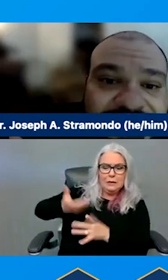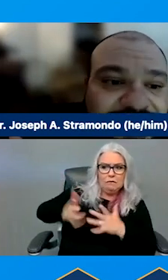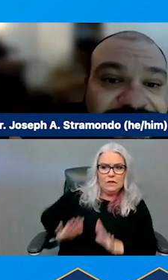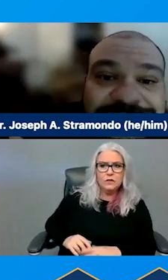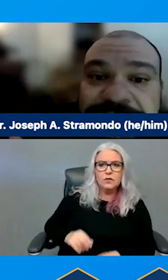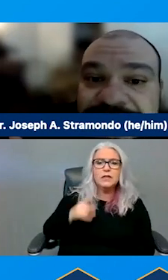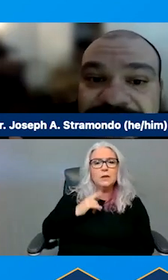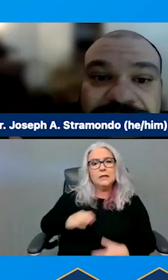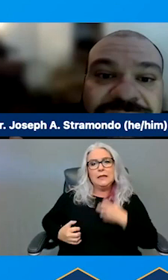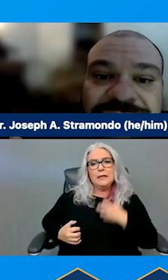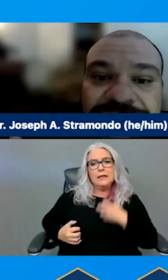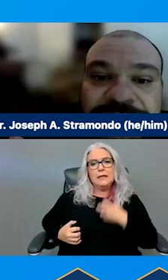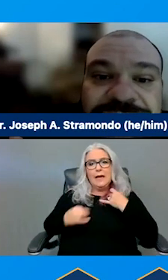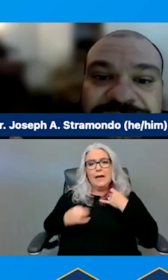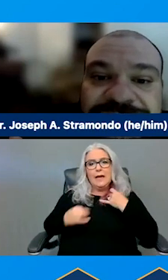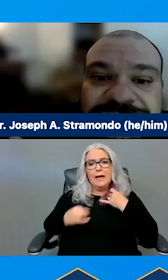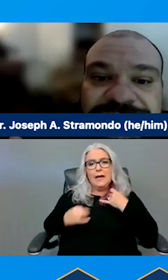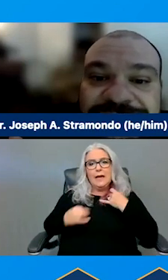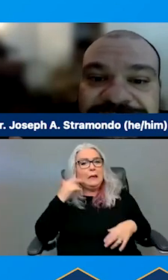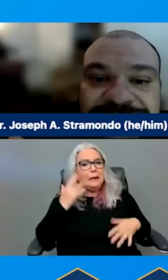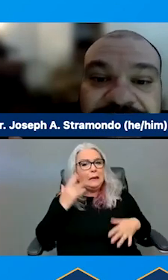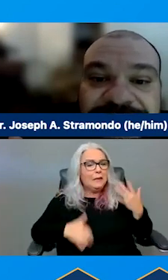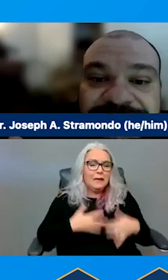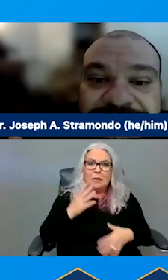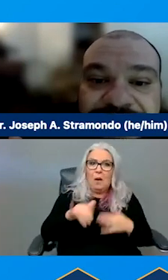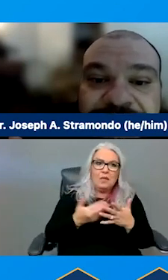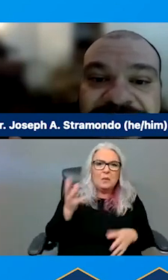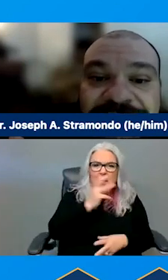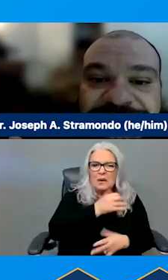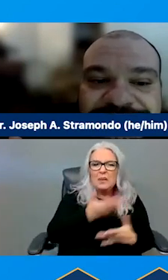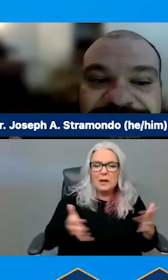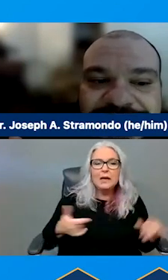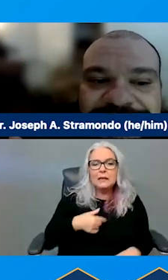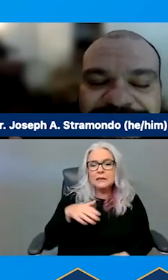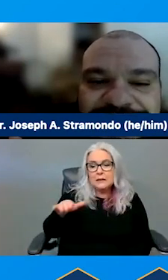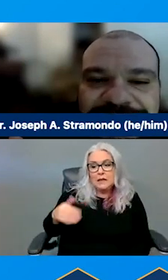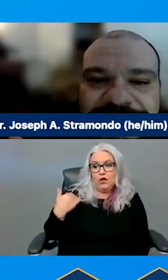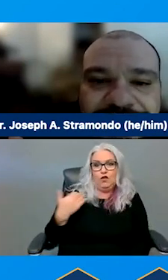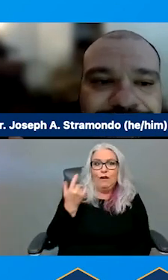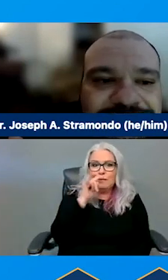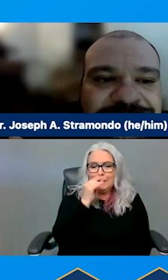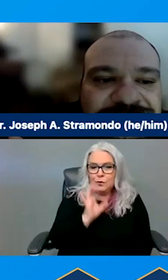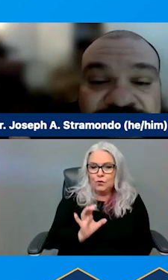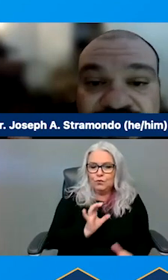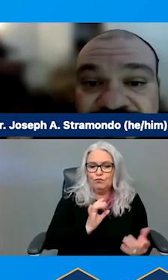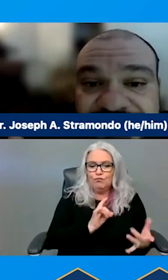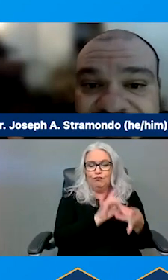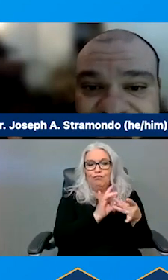over. He was climbing on me and licking me and doing the weird things that little kids do to their parents. Right. So